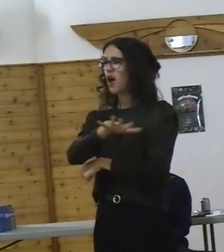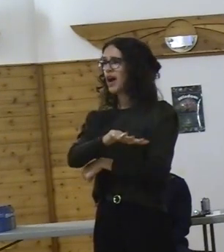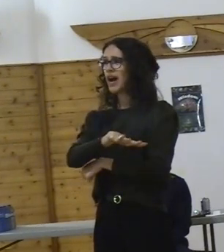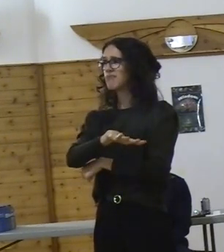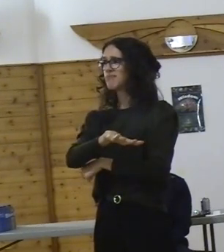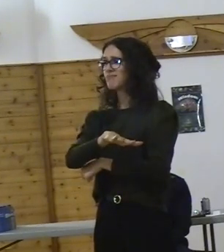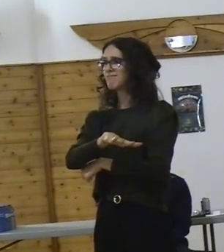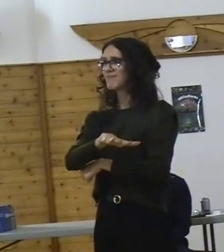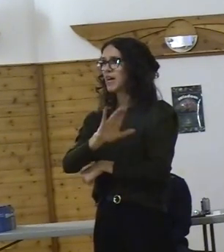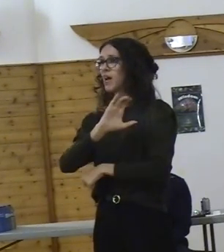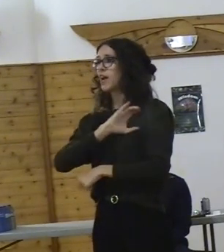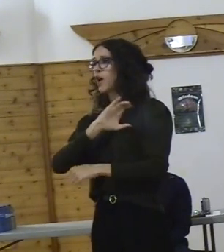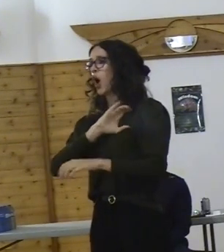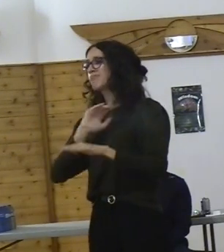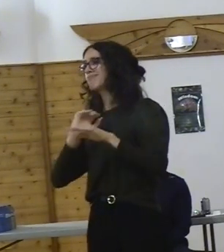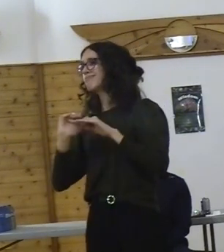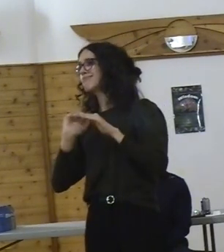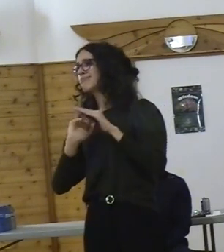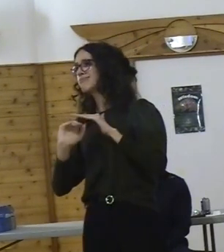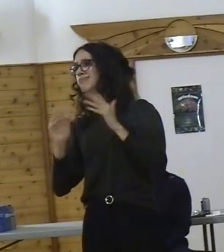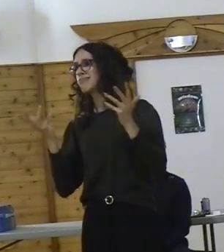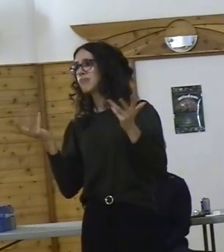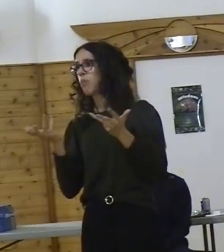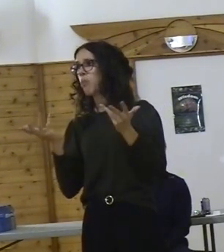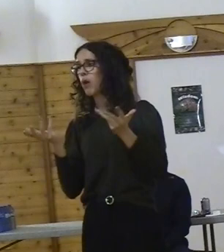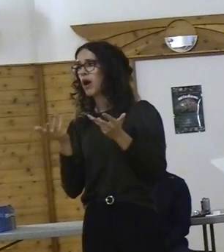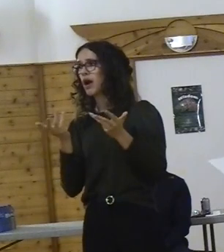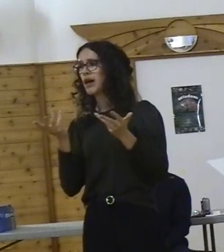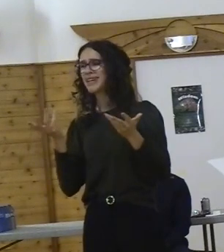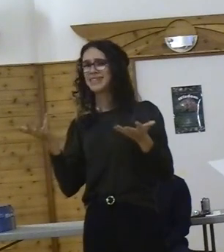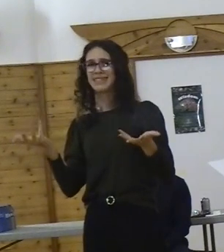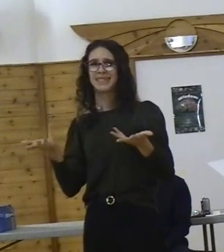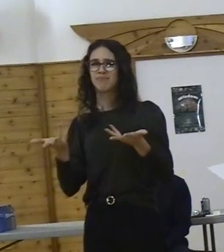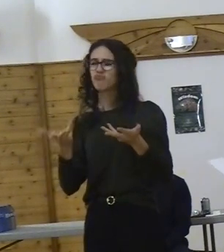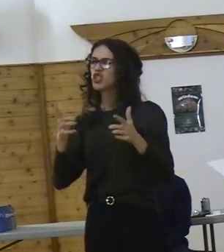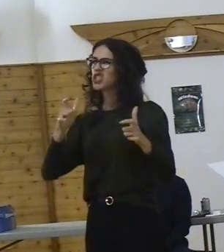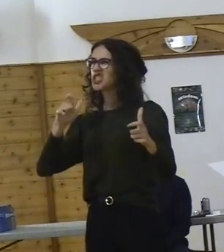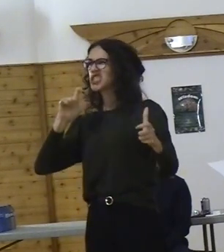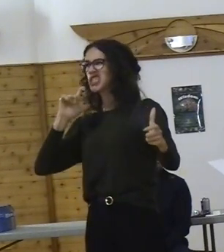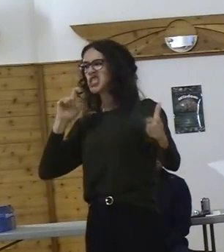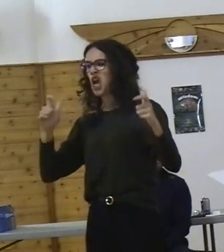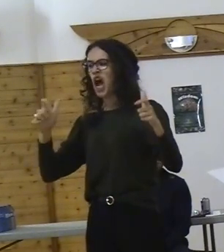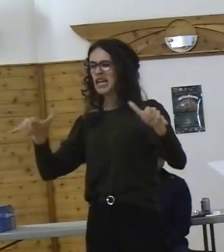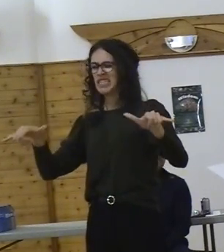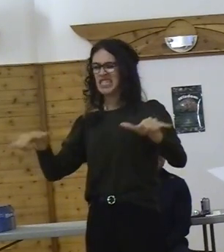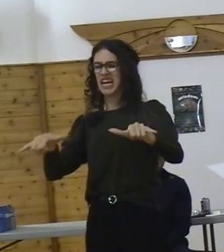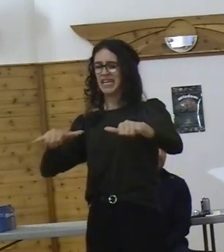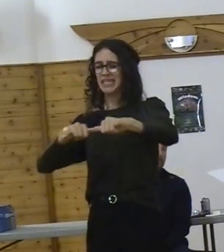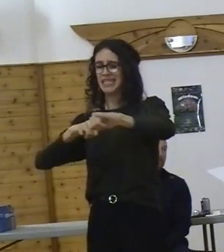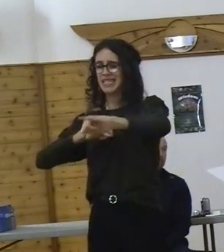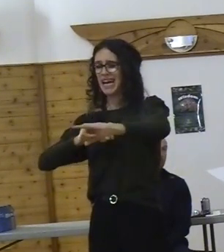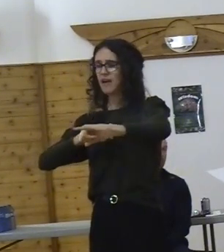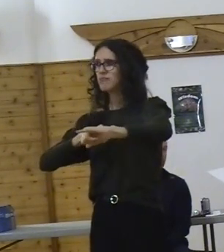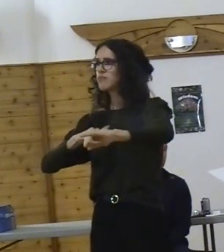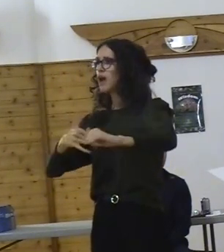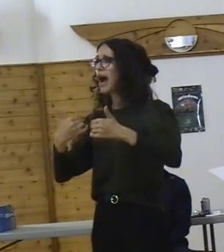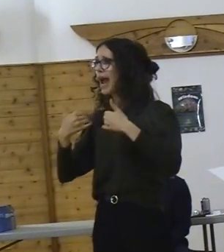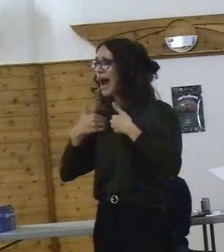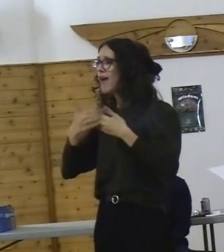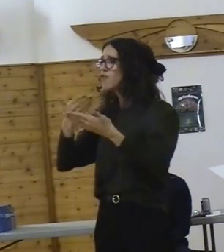Well, I can show them the proof that it couldn't be done.